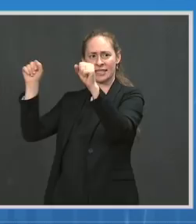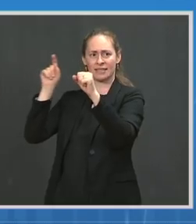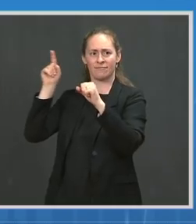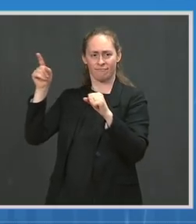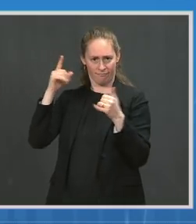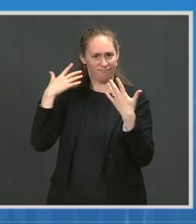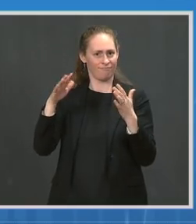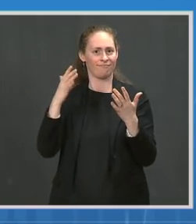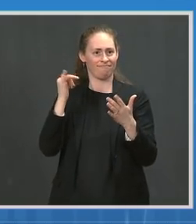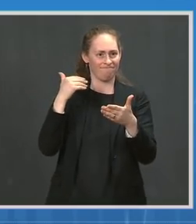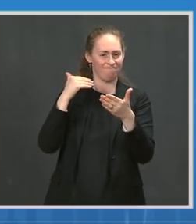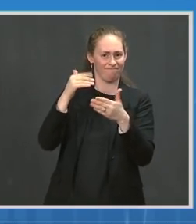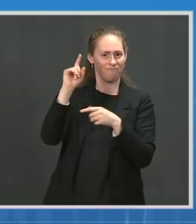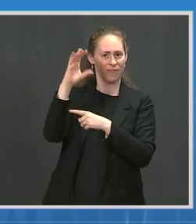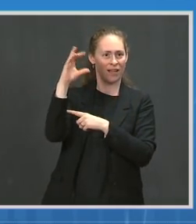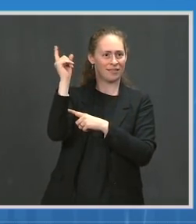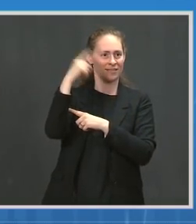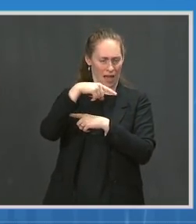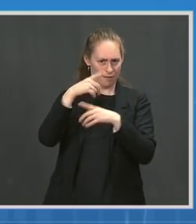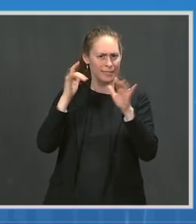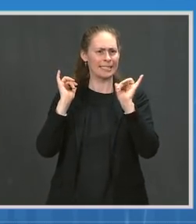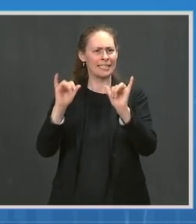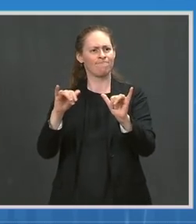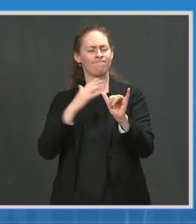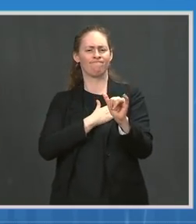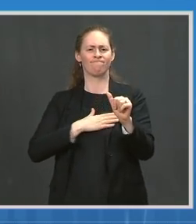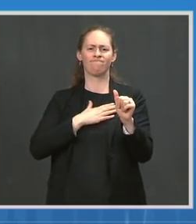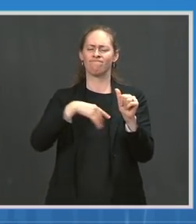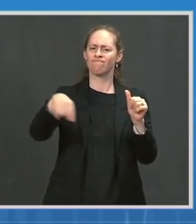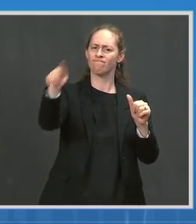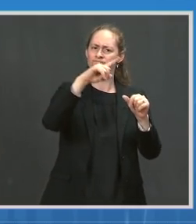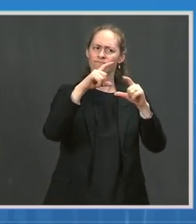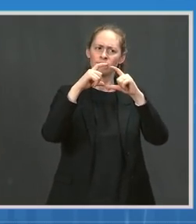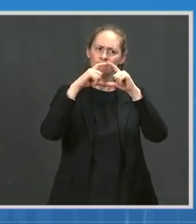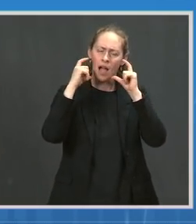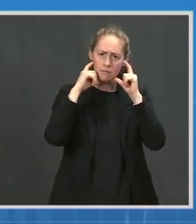through the first 100 days. So after that 100-day mark, do you anticipate